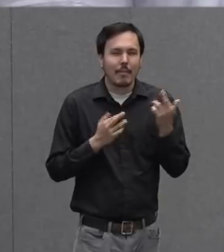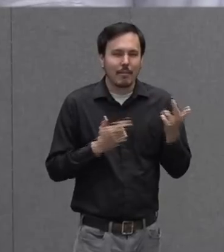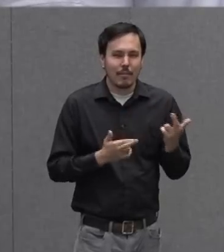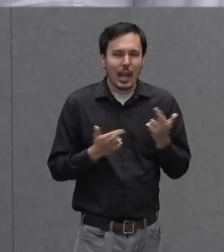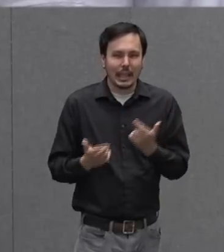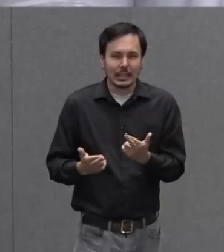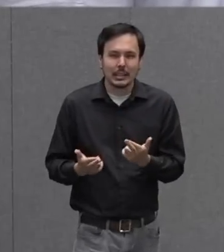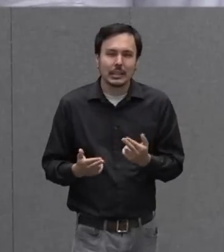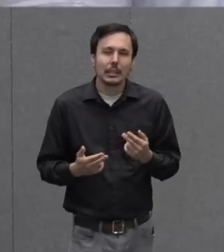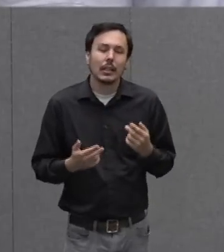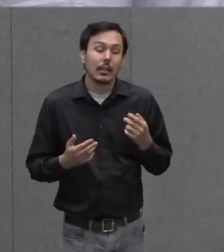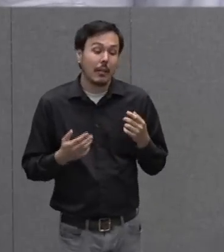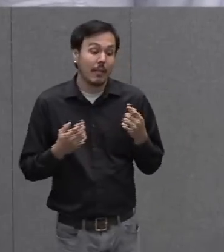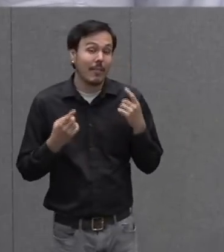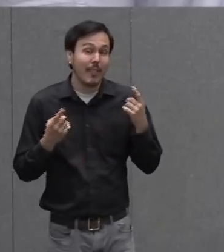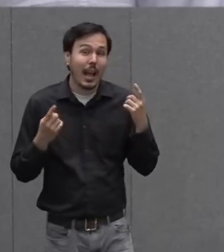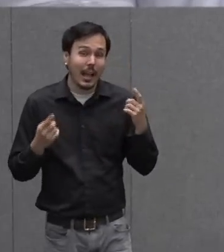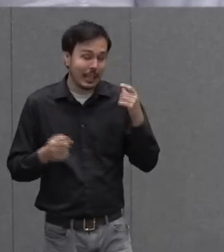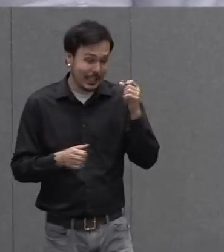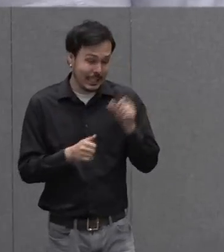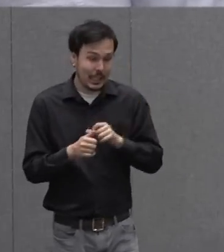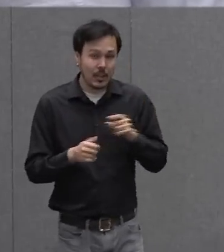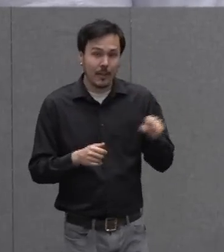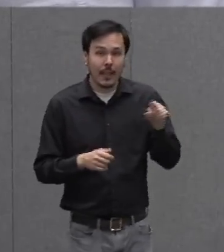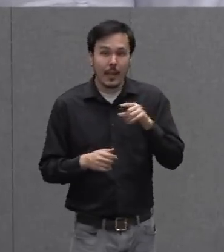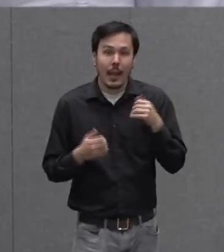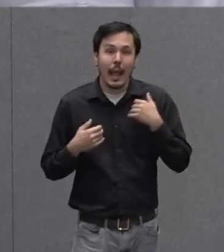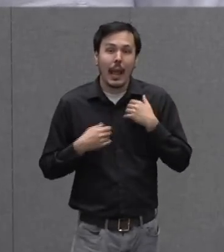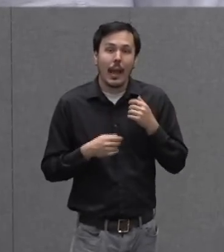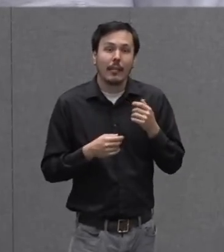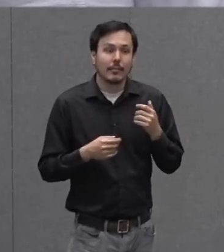Finally, they each had their moment of matches.